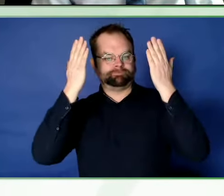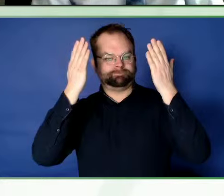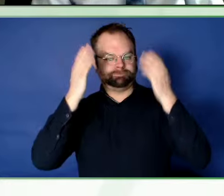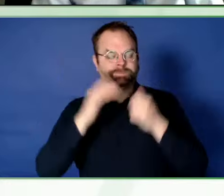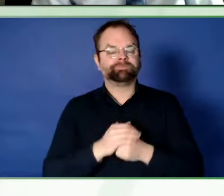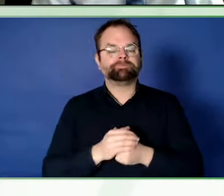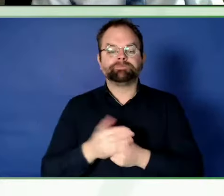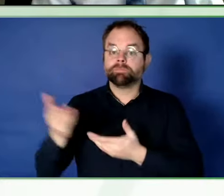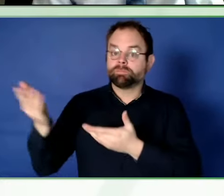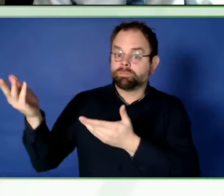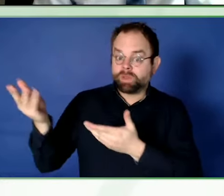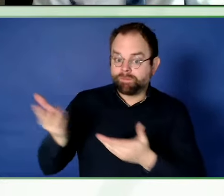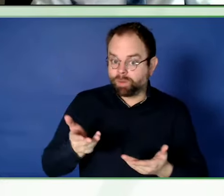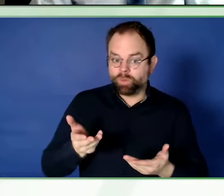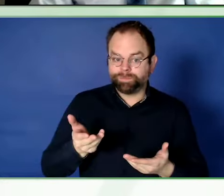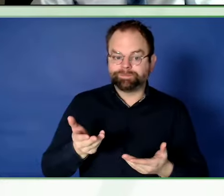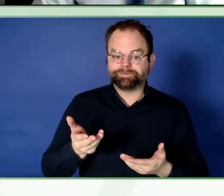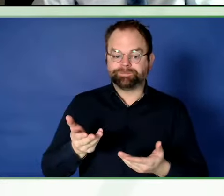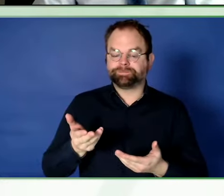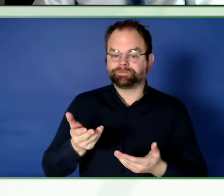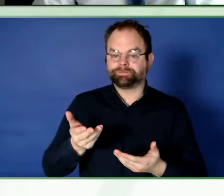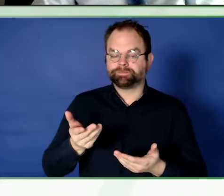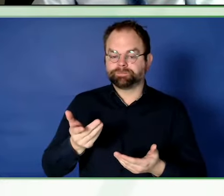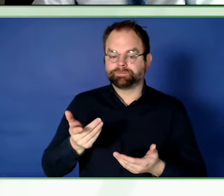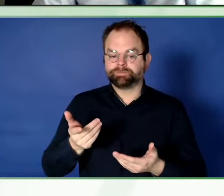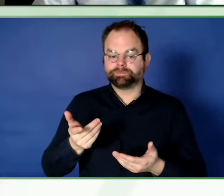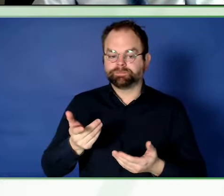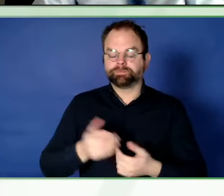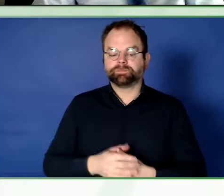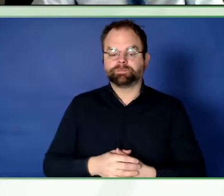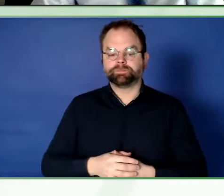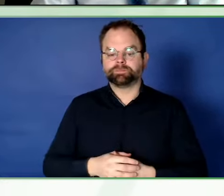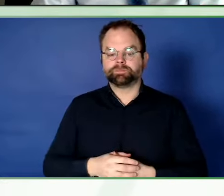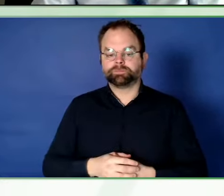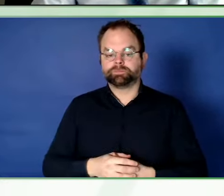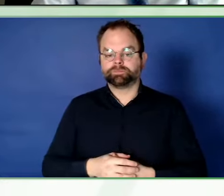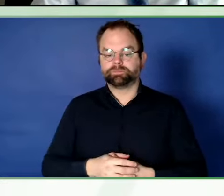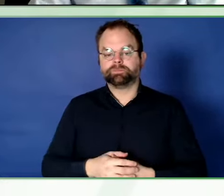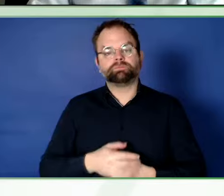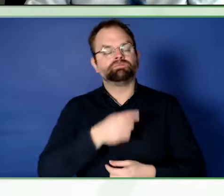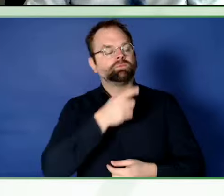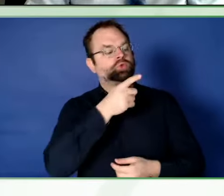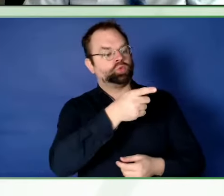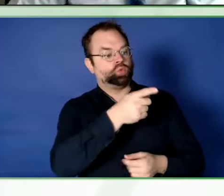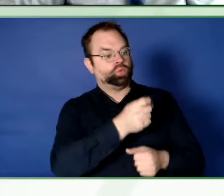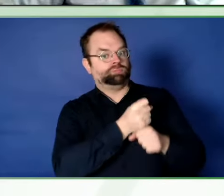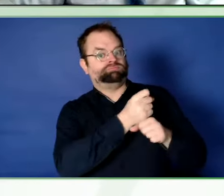Otherwise they would have to receive the award for making Tehran more accessible.